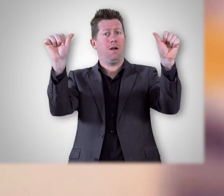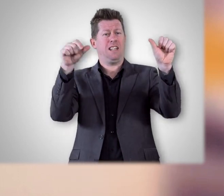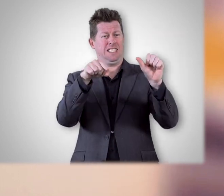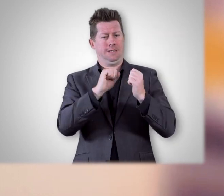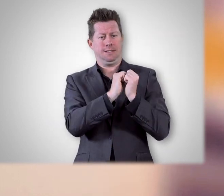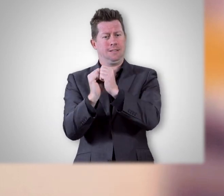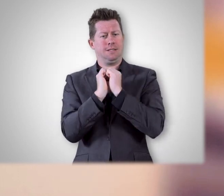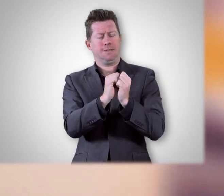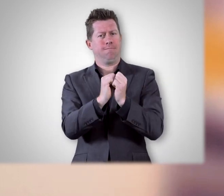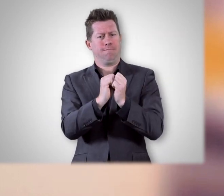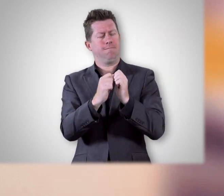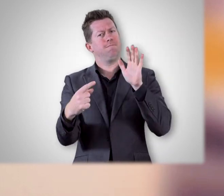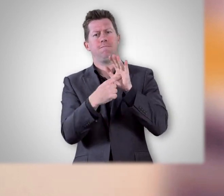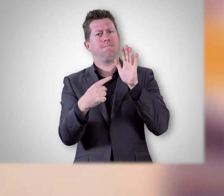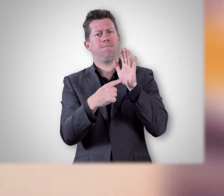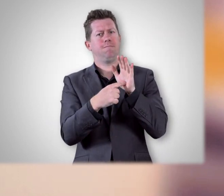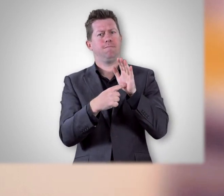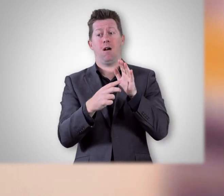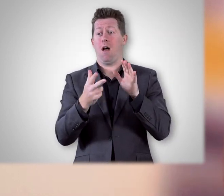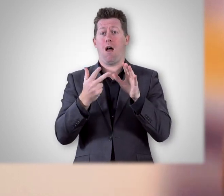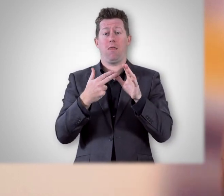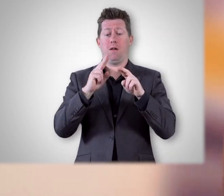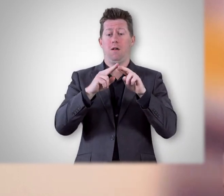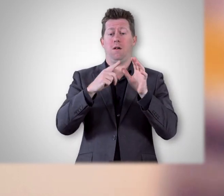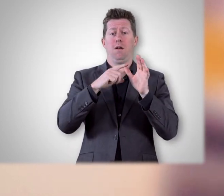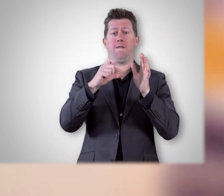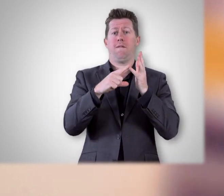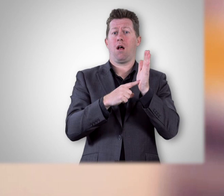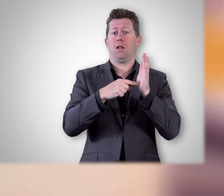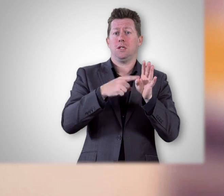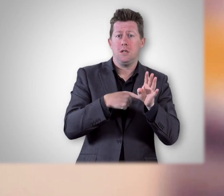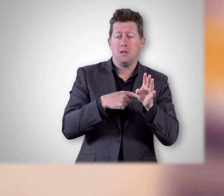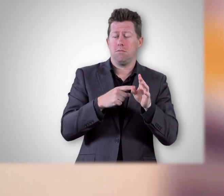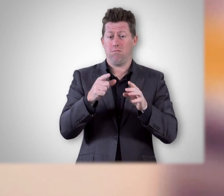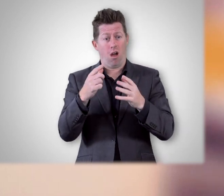Collaboration was key, particularly with other faculties, existing communities of practice,